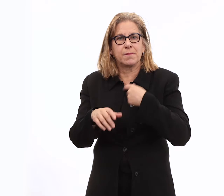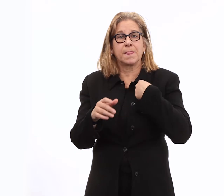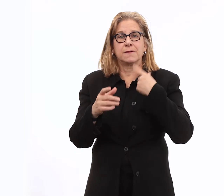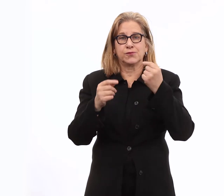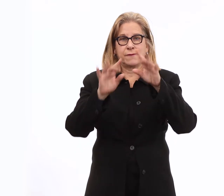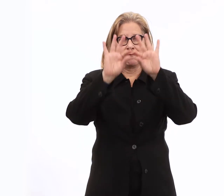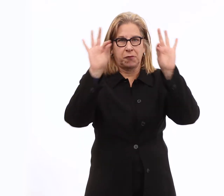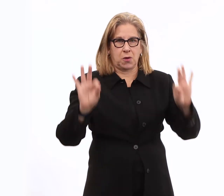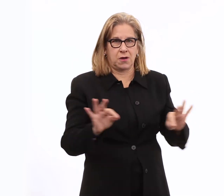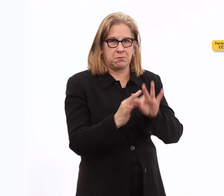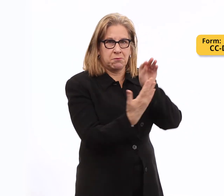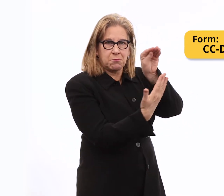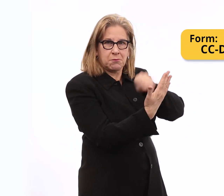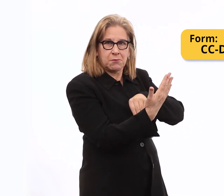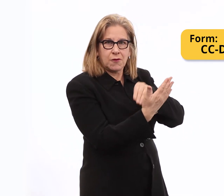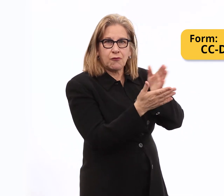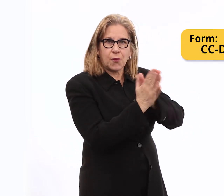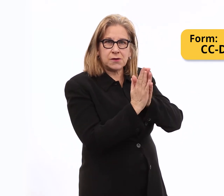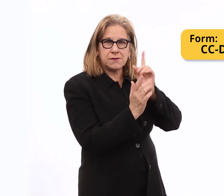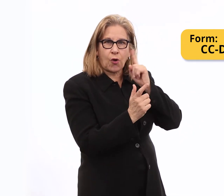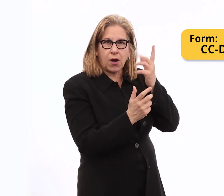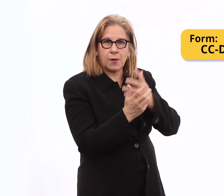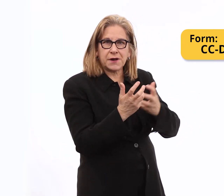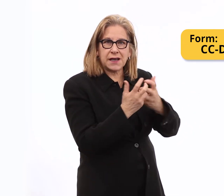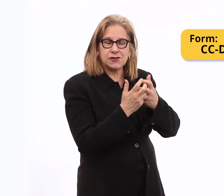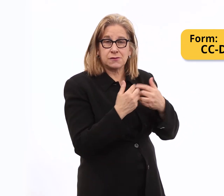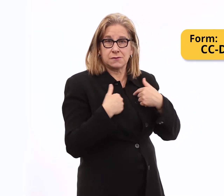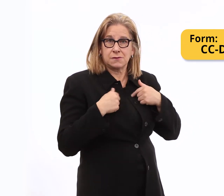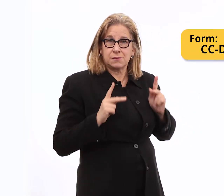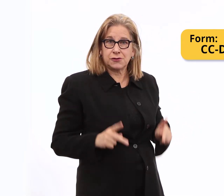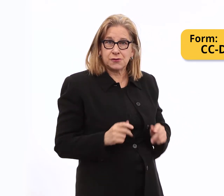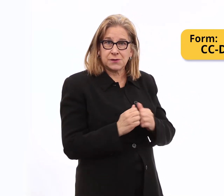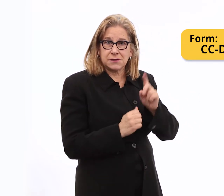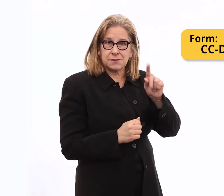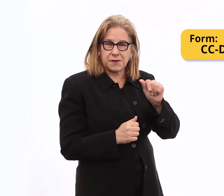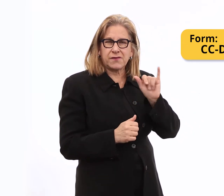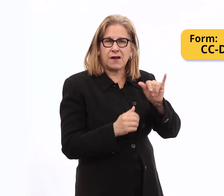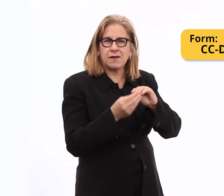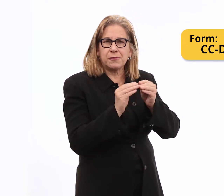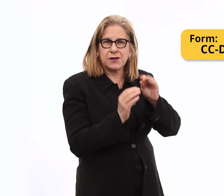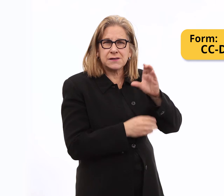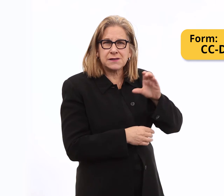for Person with Disability." This is form number CC-DC-049.